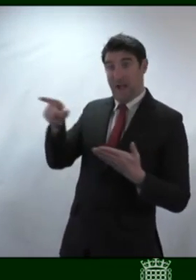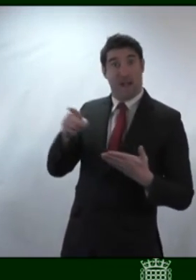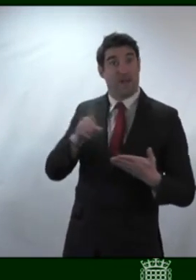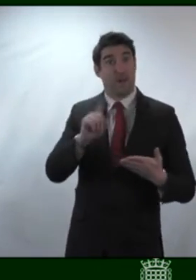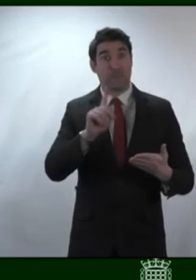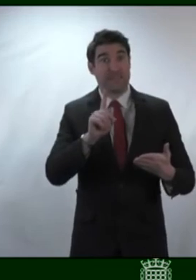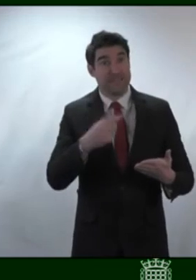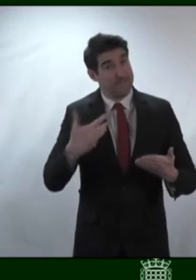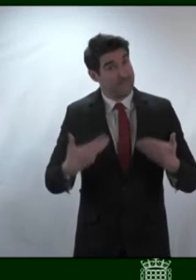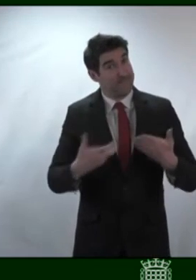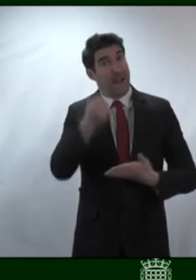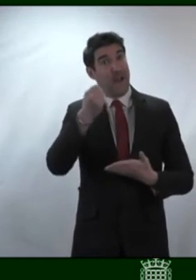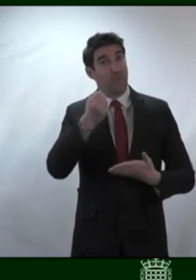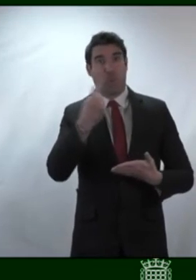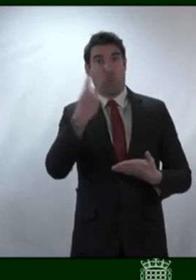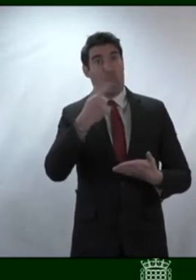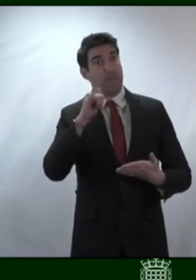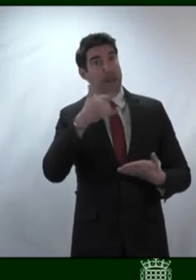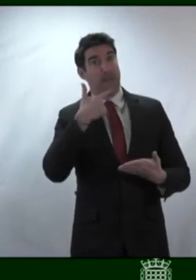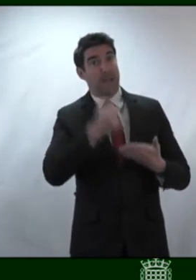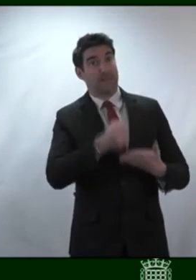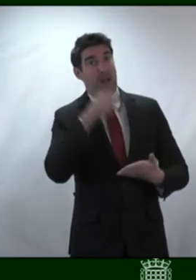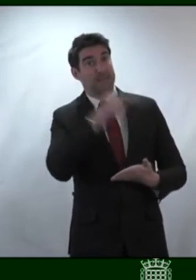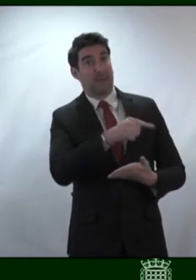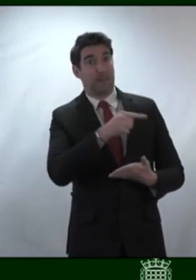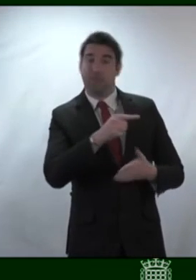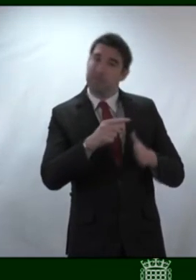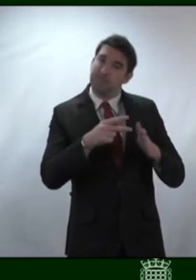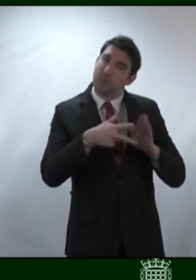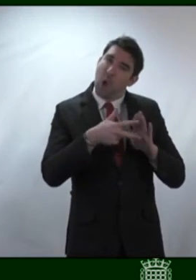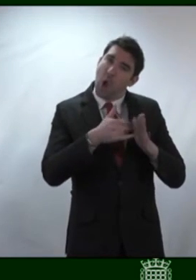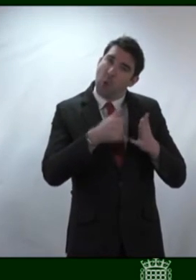It is not on everyone’s Christmas reading list, but it is a fascinating read,